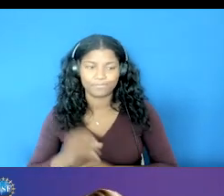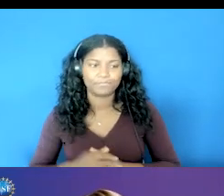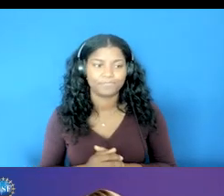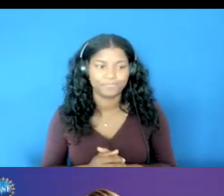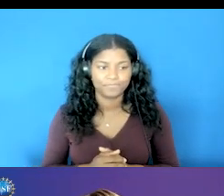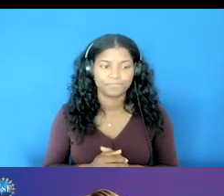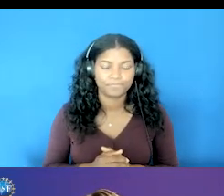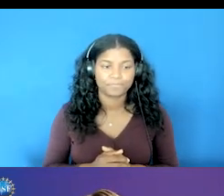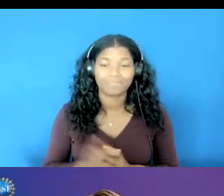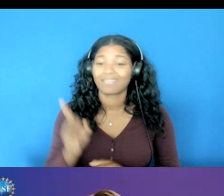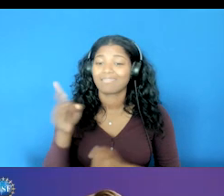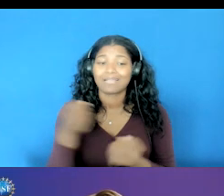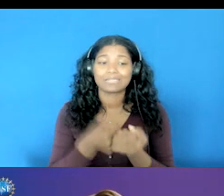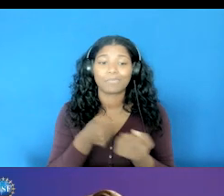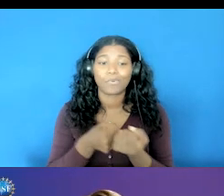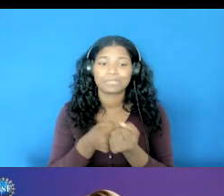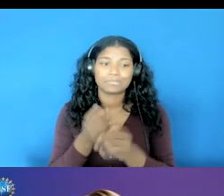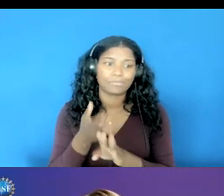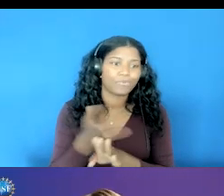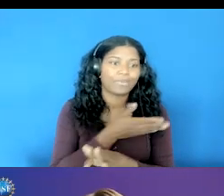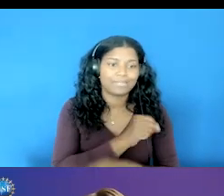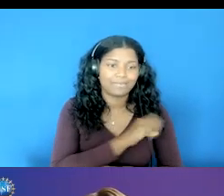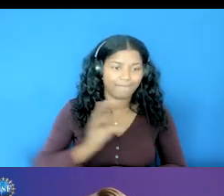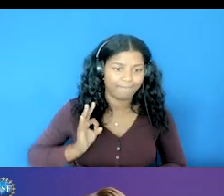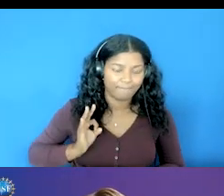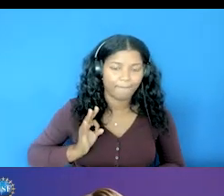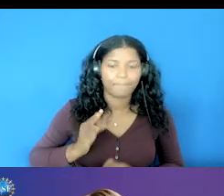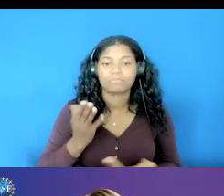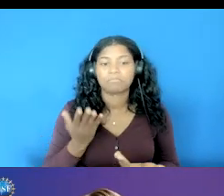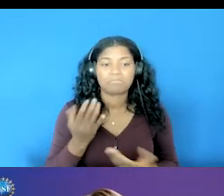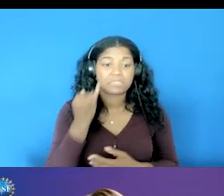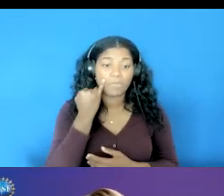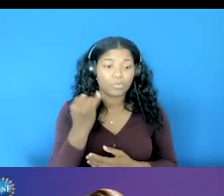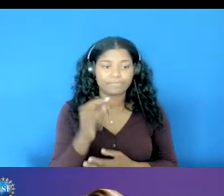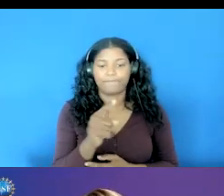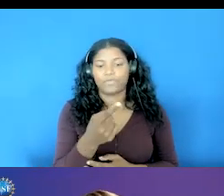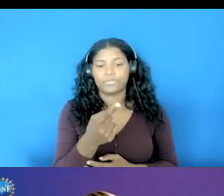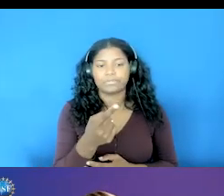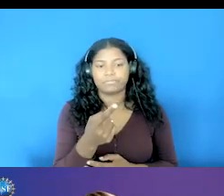This supports pre-tenure faculty, specifically those within the first three years